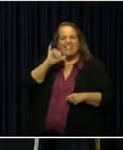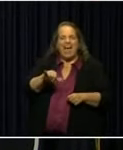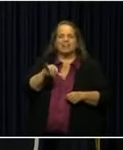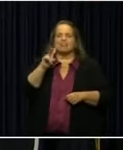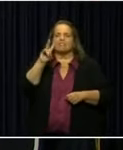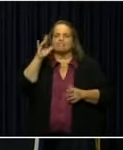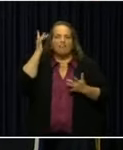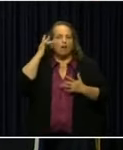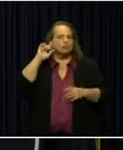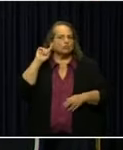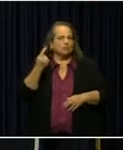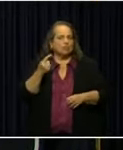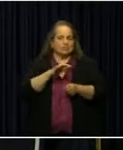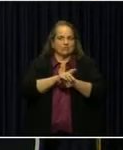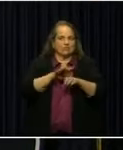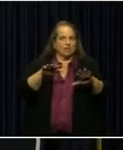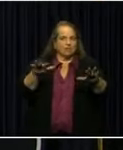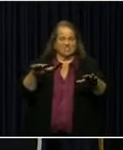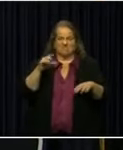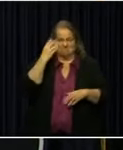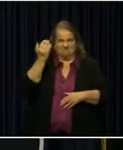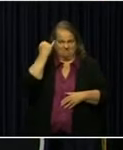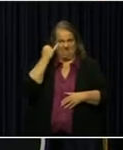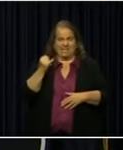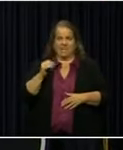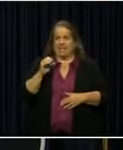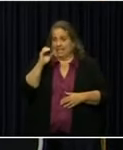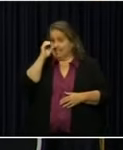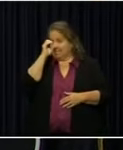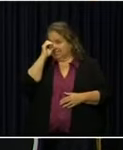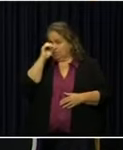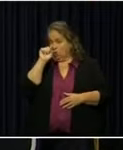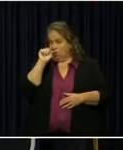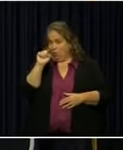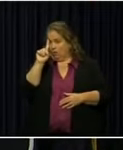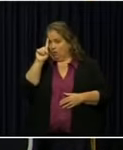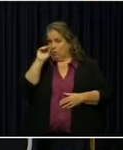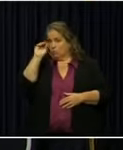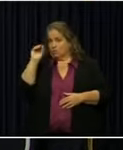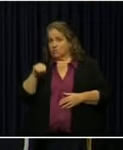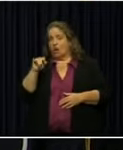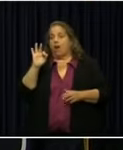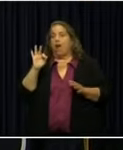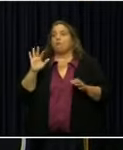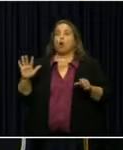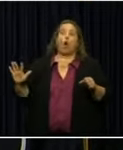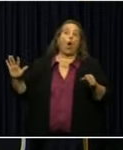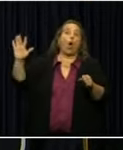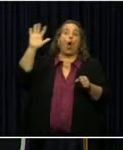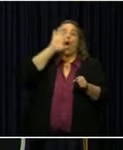TREATMENTS COME OUT. ALL RIGHT.